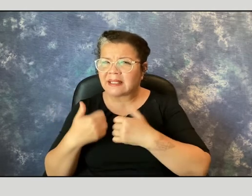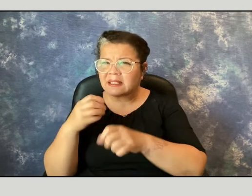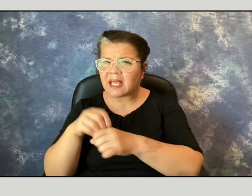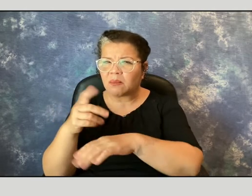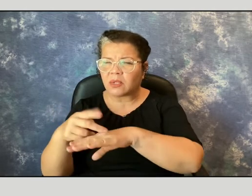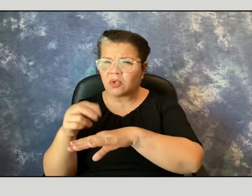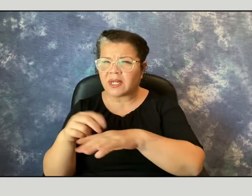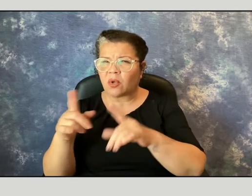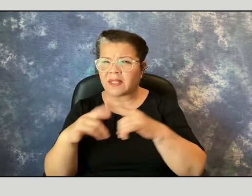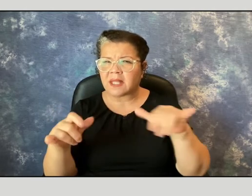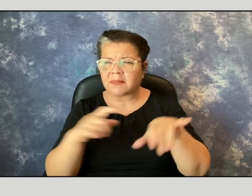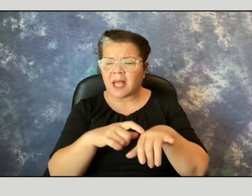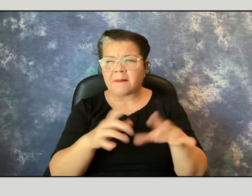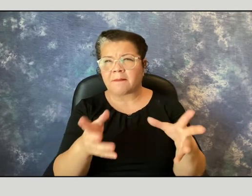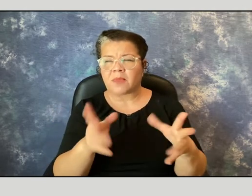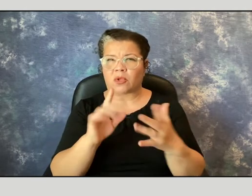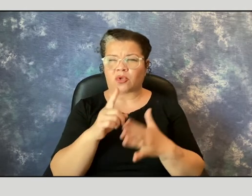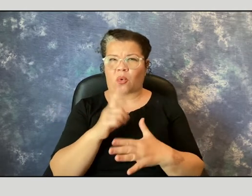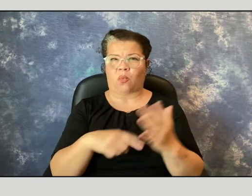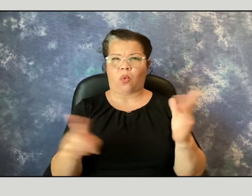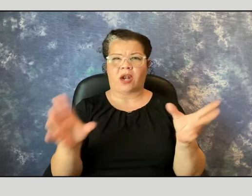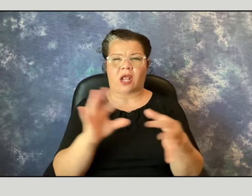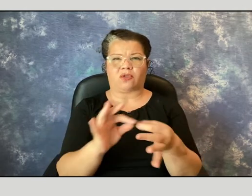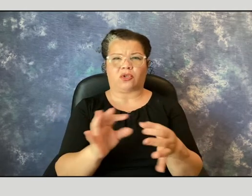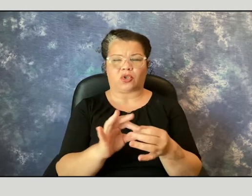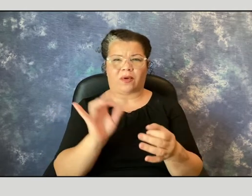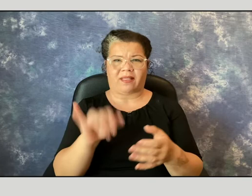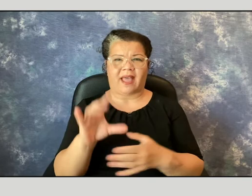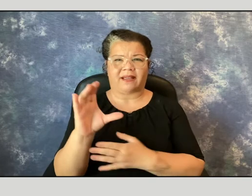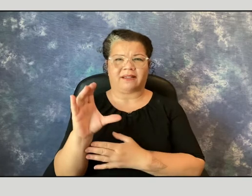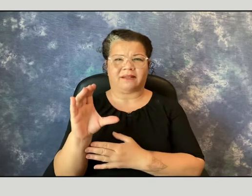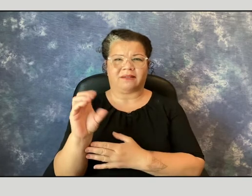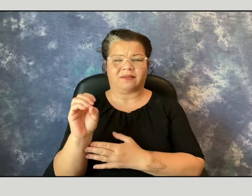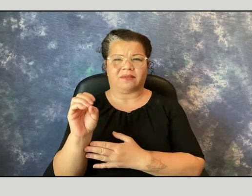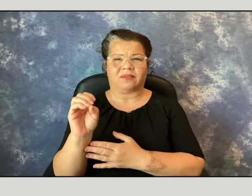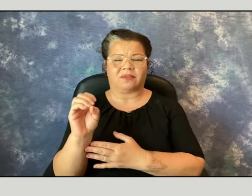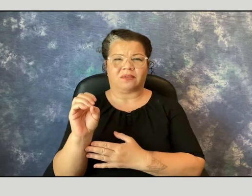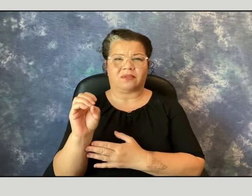What is the story that the census tells us about Puerto Ricans in the United States